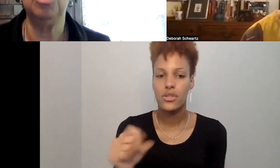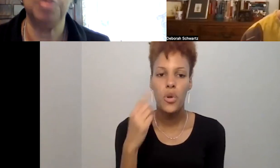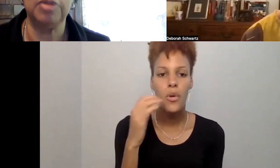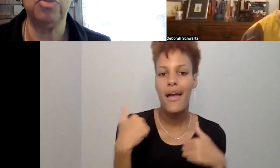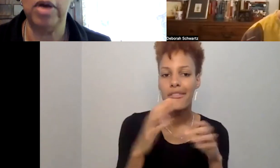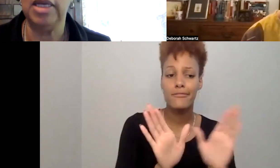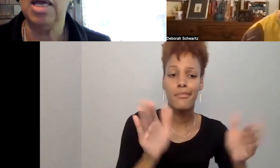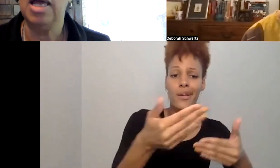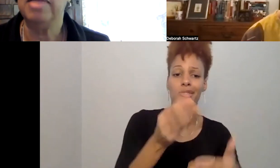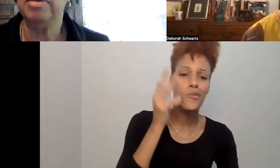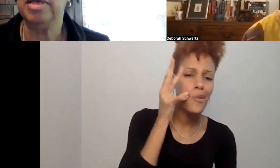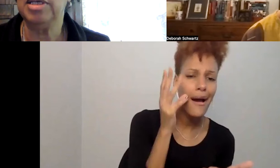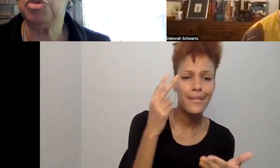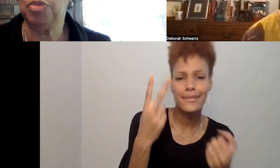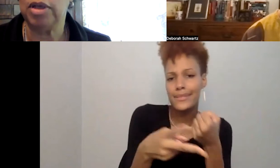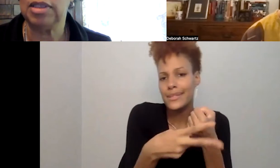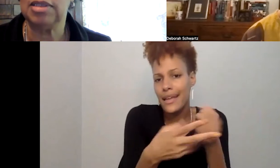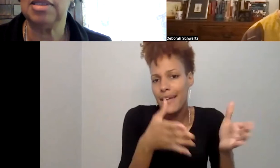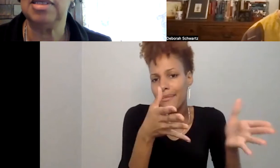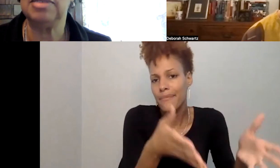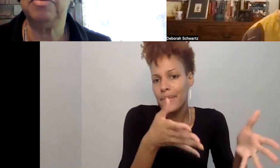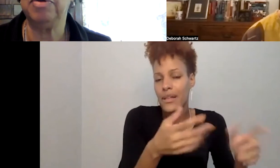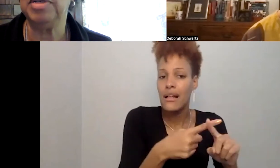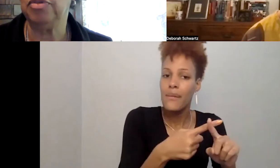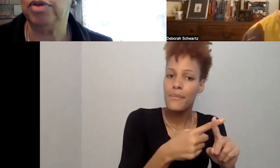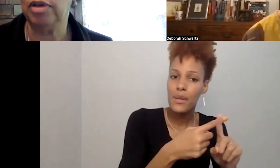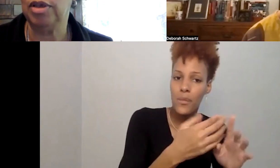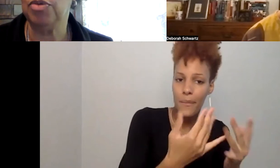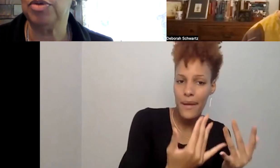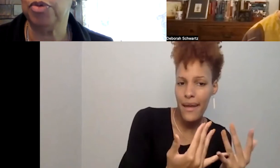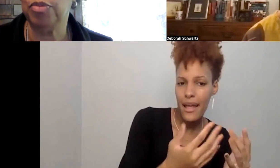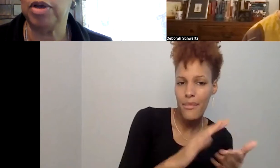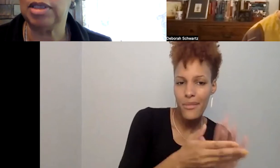choose a box of wine- the history process is very different, the curatorial process